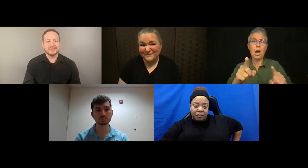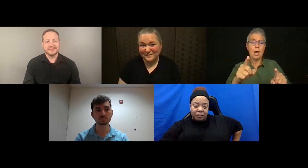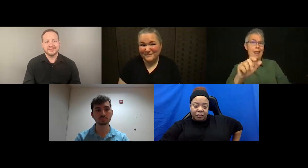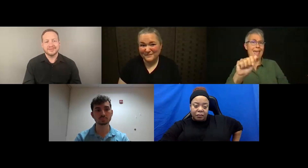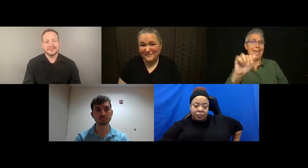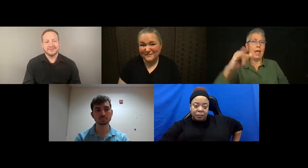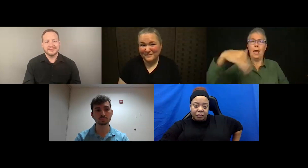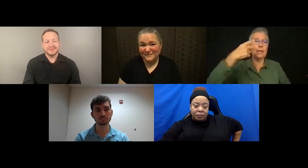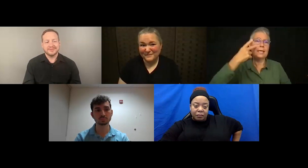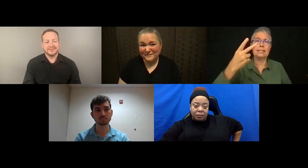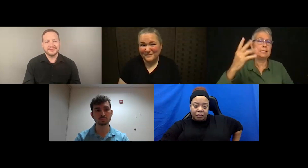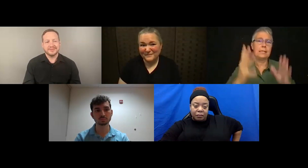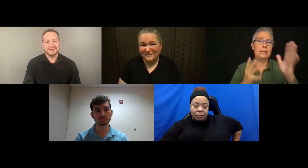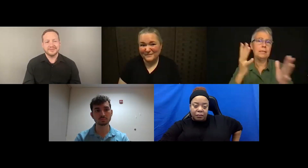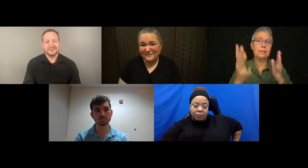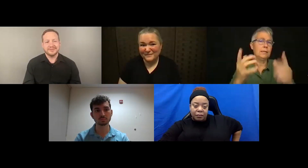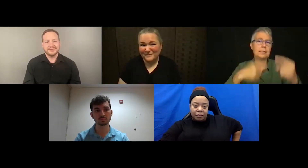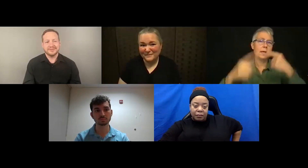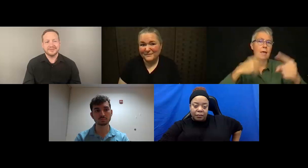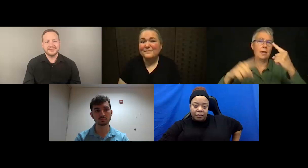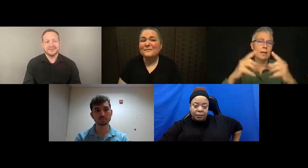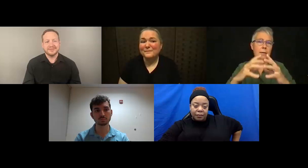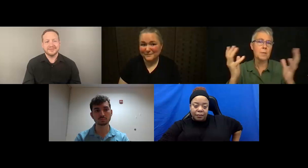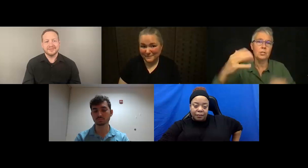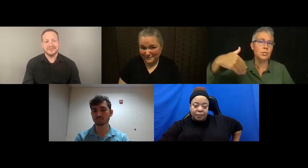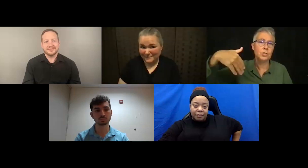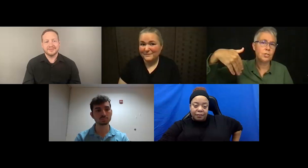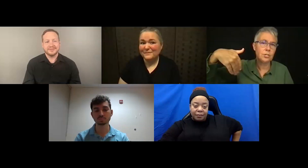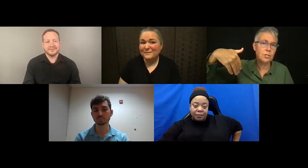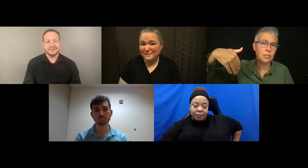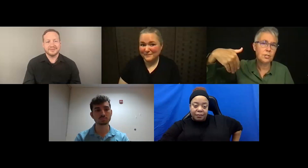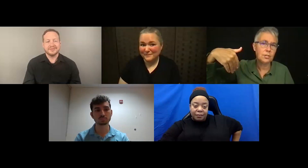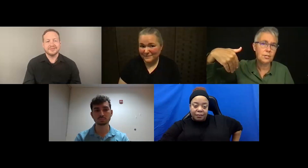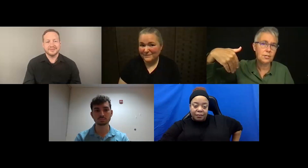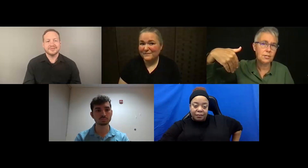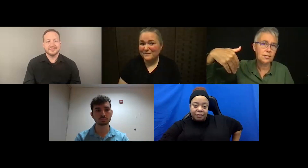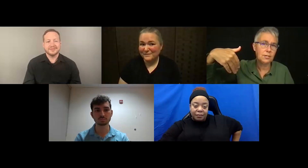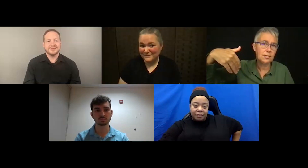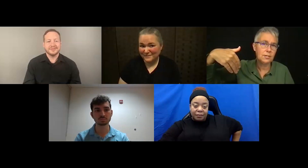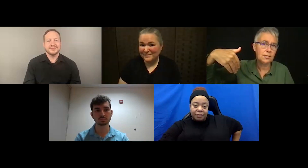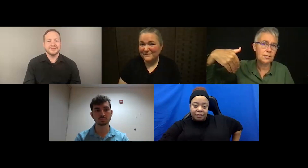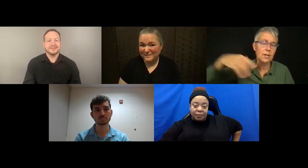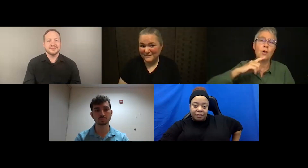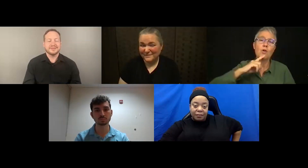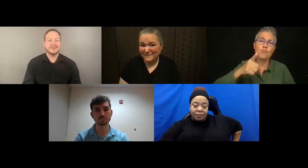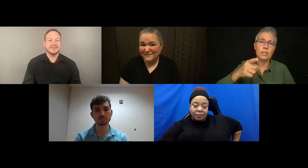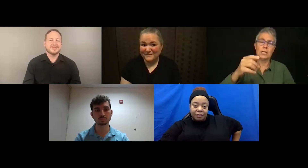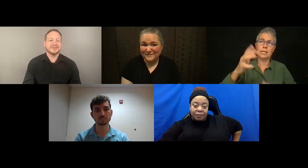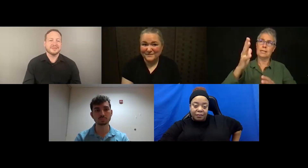of this knowledge in the background. But AI hasn't seen gestures. It hasn't seen signs very much.